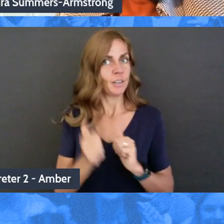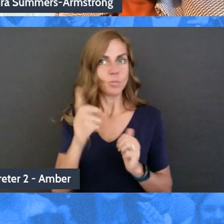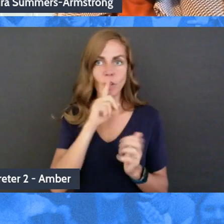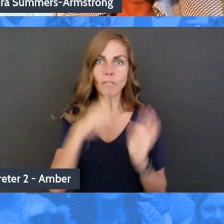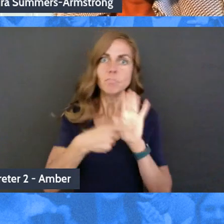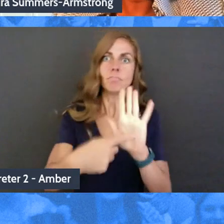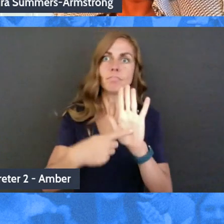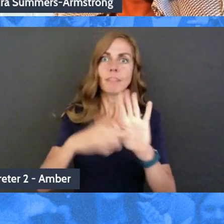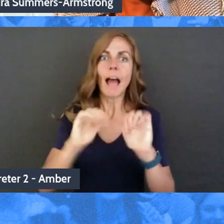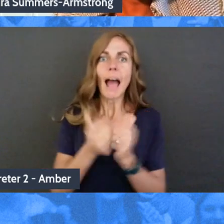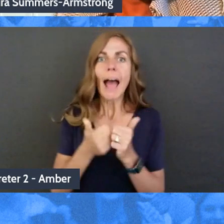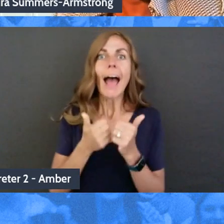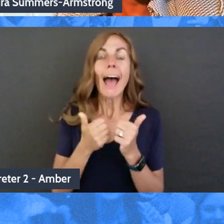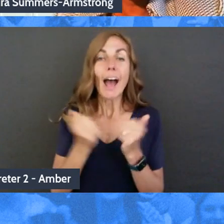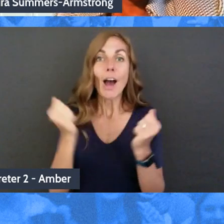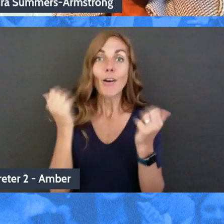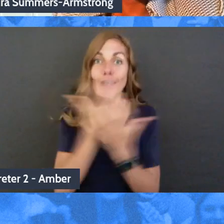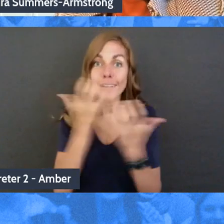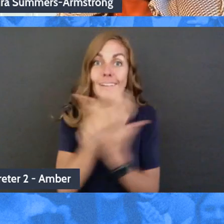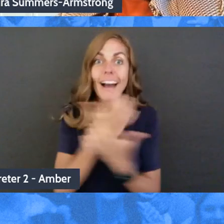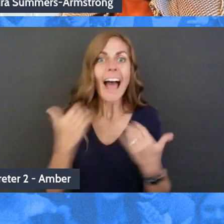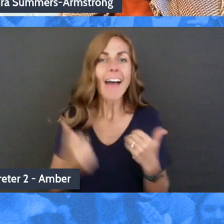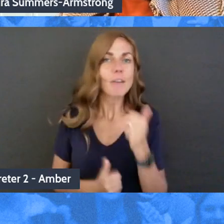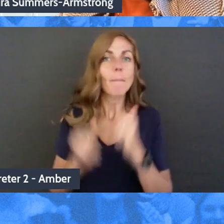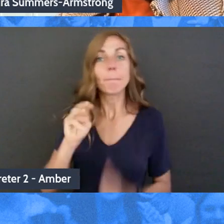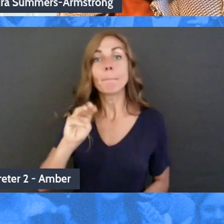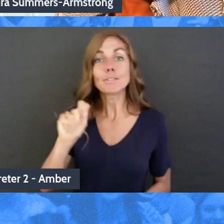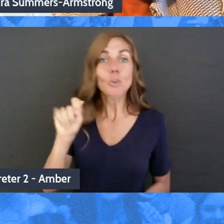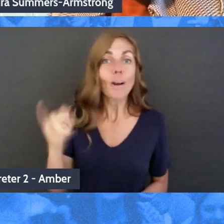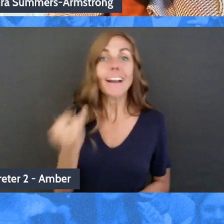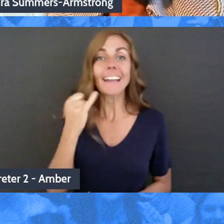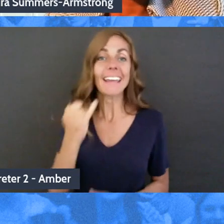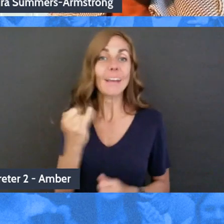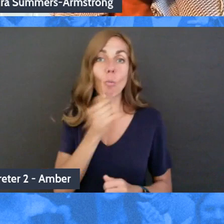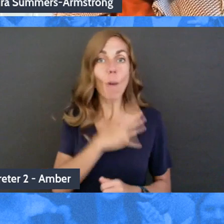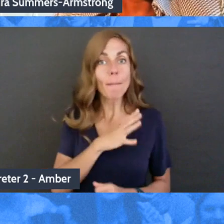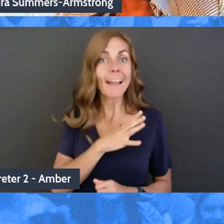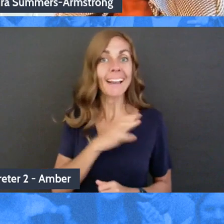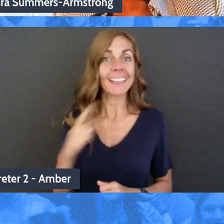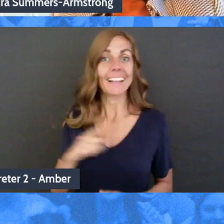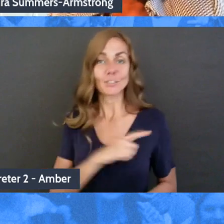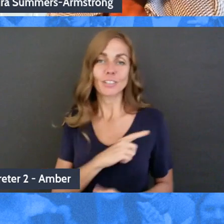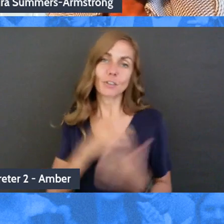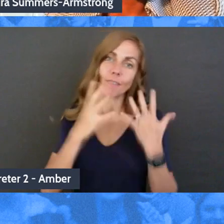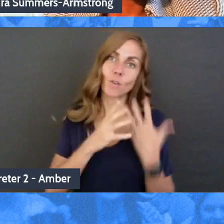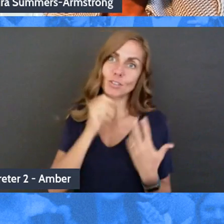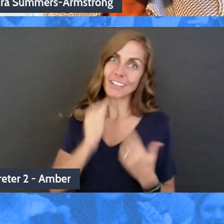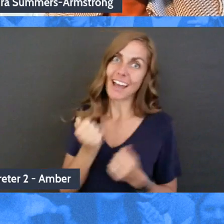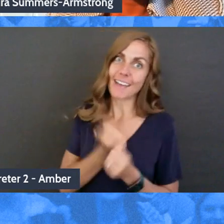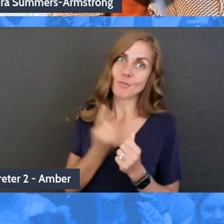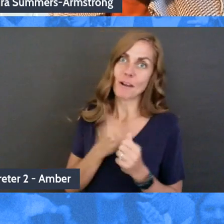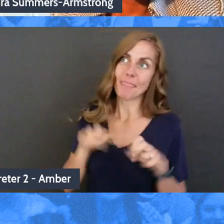majority woman legislature, which unfortunately, not everyone else on this panel gets to gets to work in.